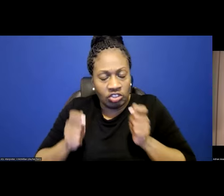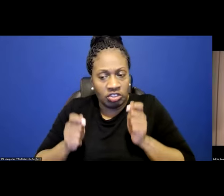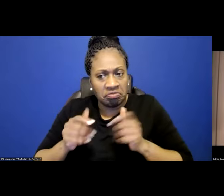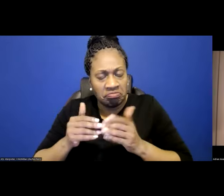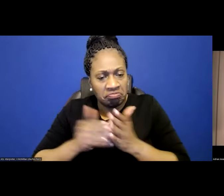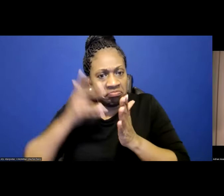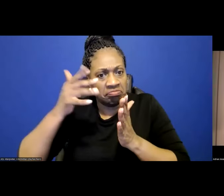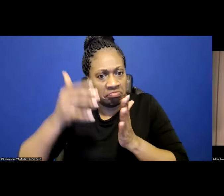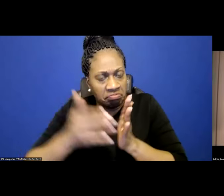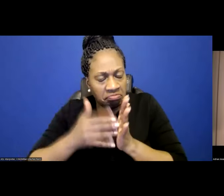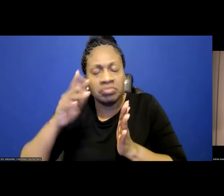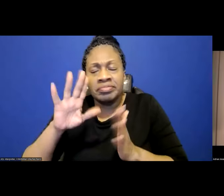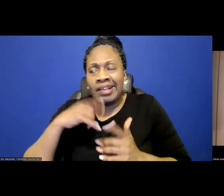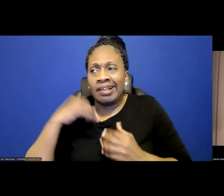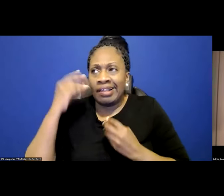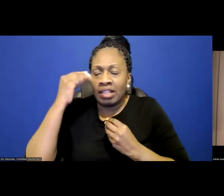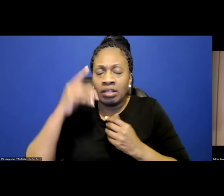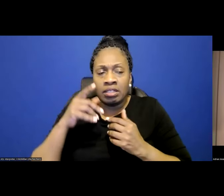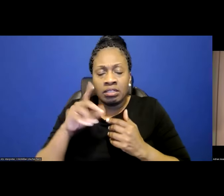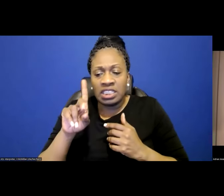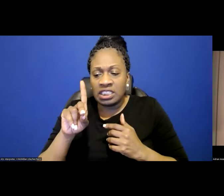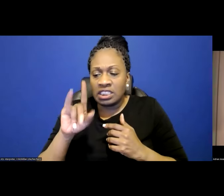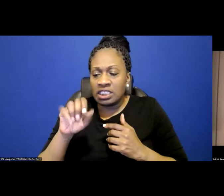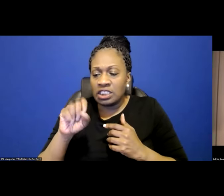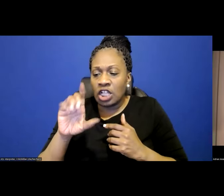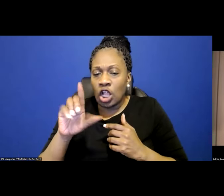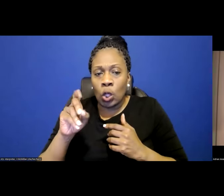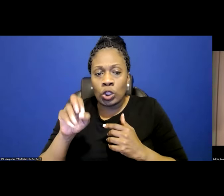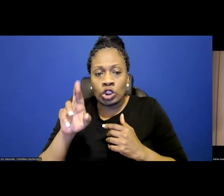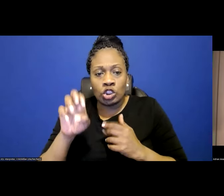I think about disclosure, at least just in a definitional sense,